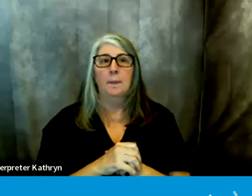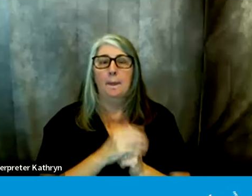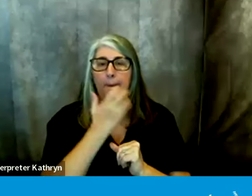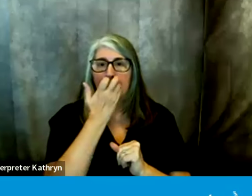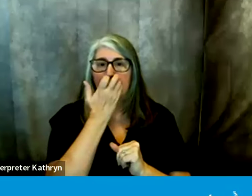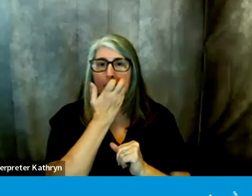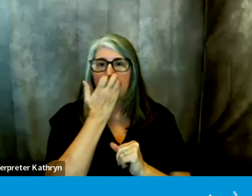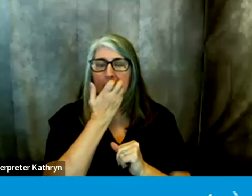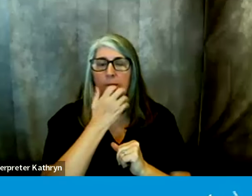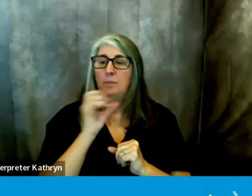Okay,